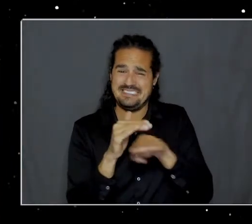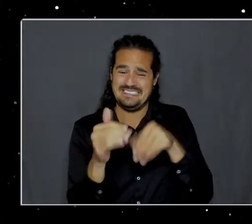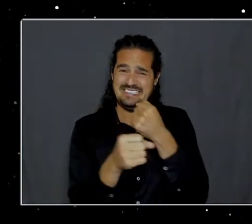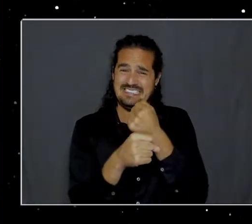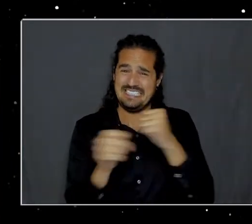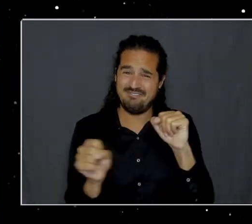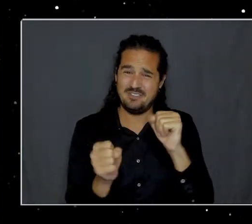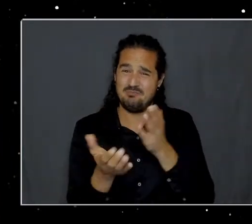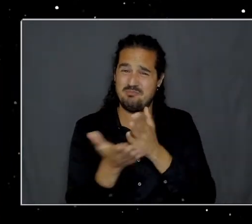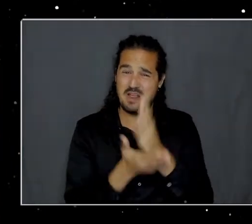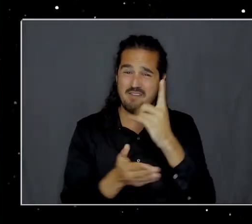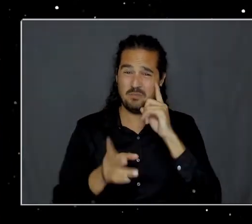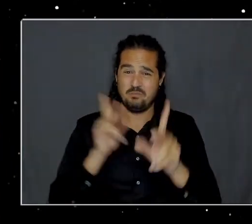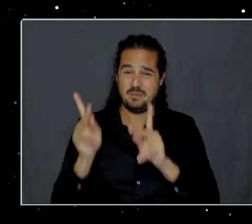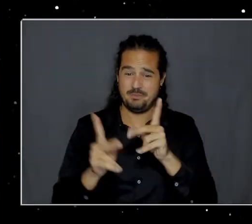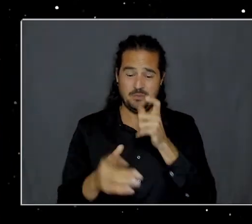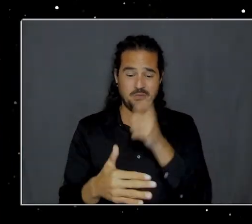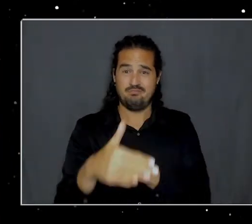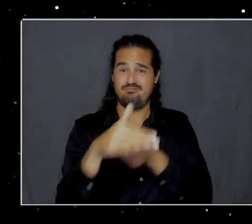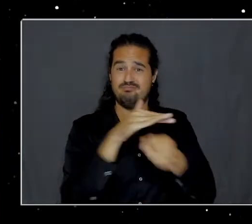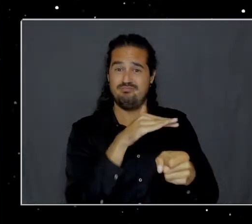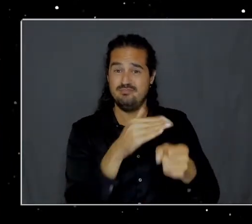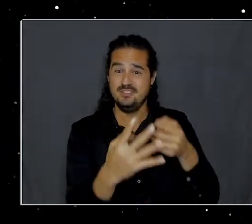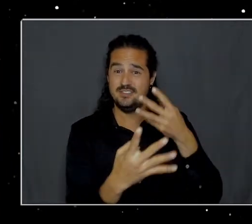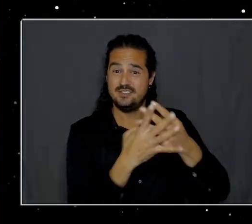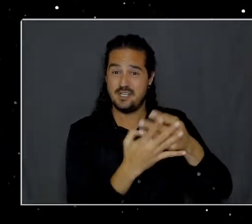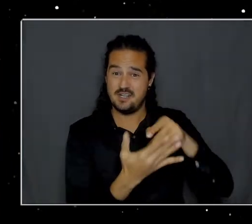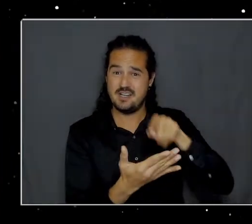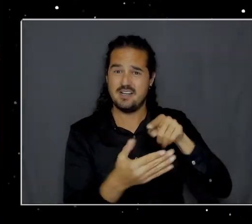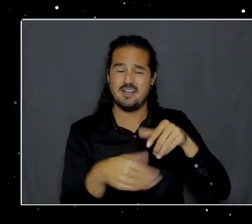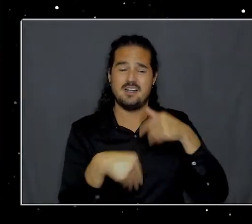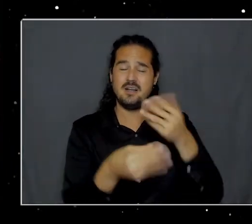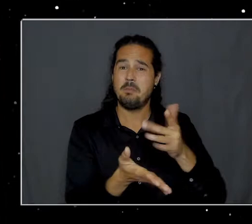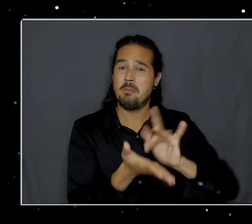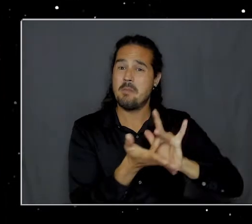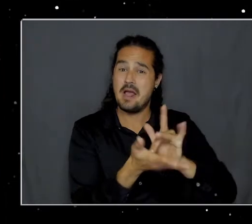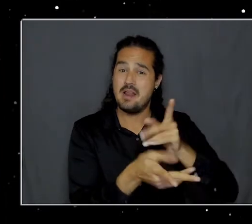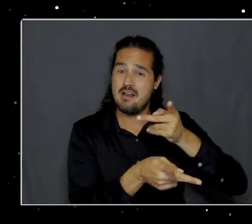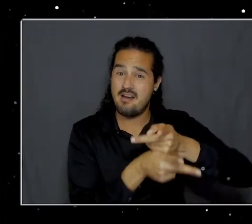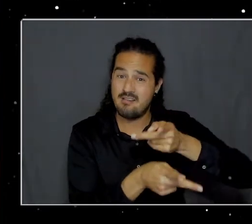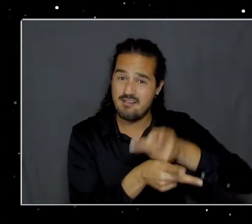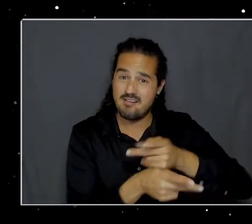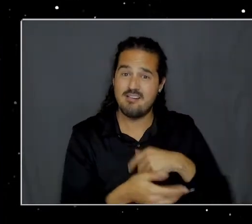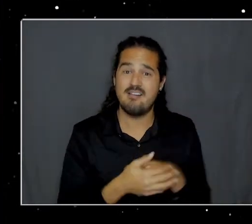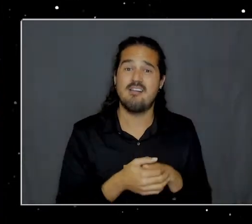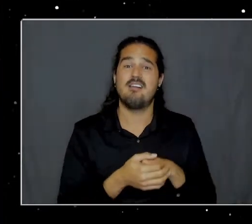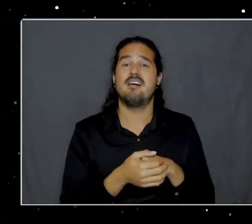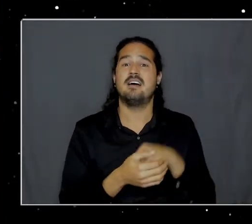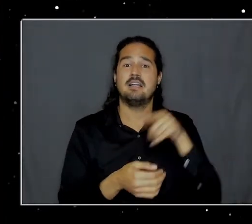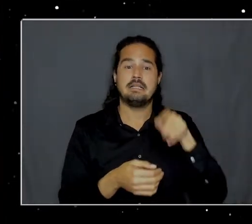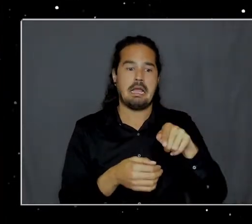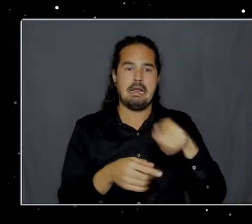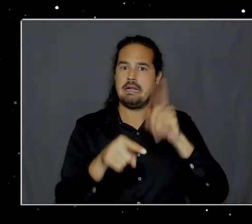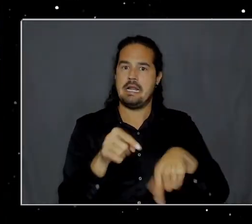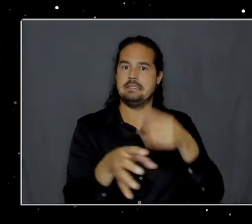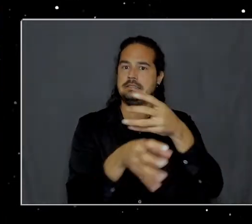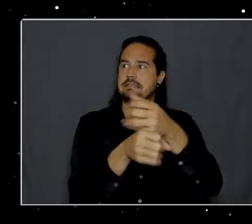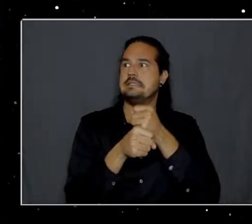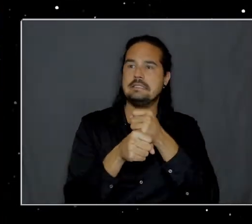MEDICAL CARE THAT THEY CANNOT